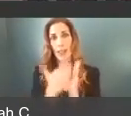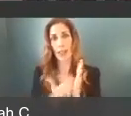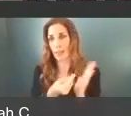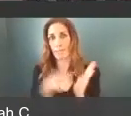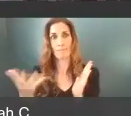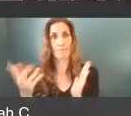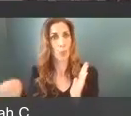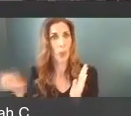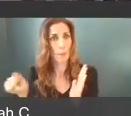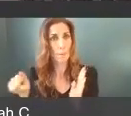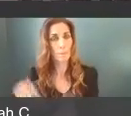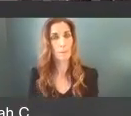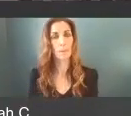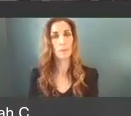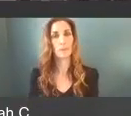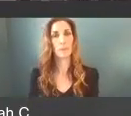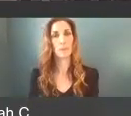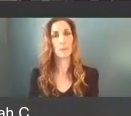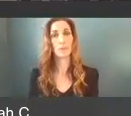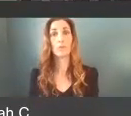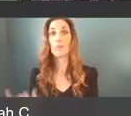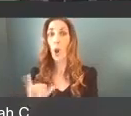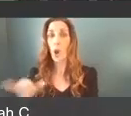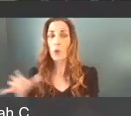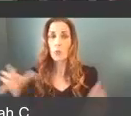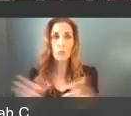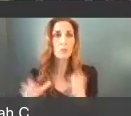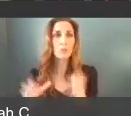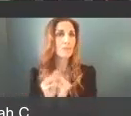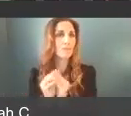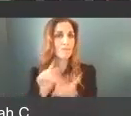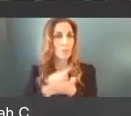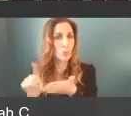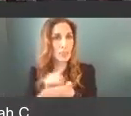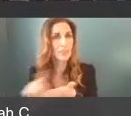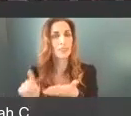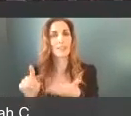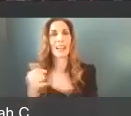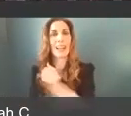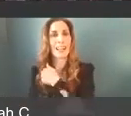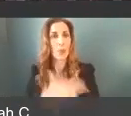We also continue to meet weekly with County hospitals to strategize increasing access to